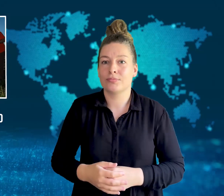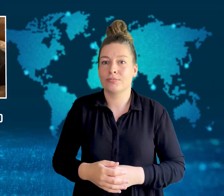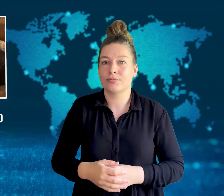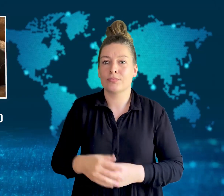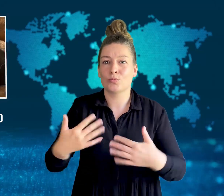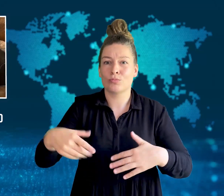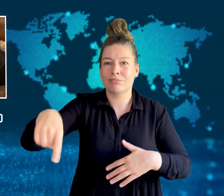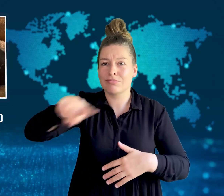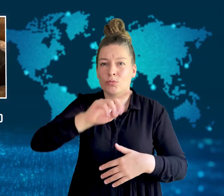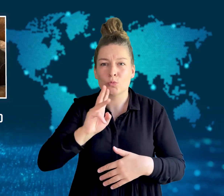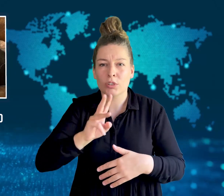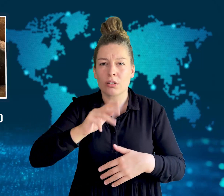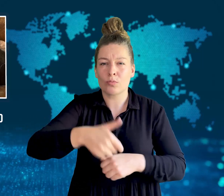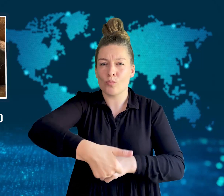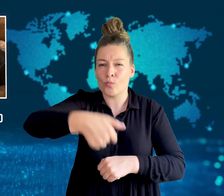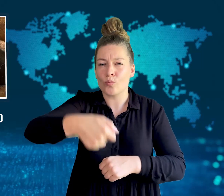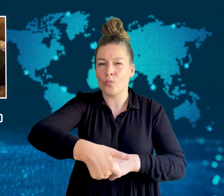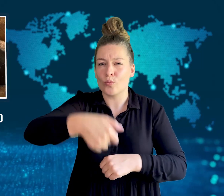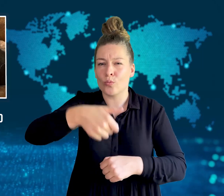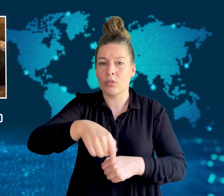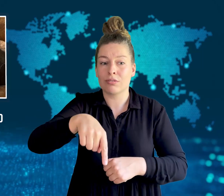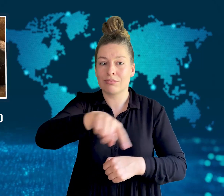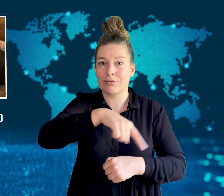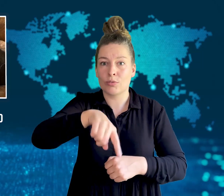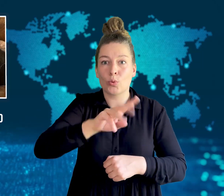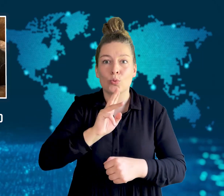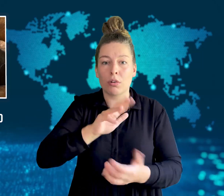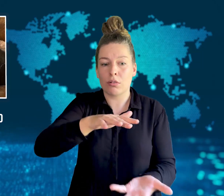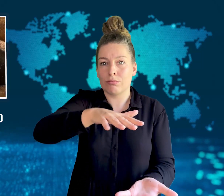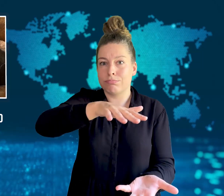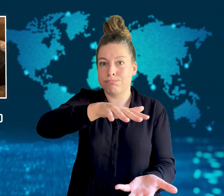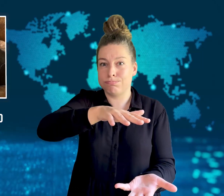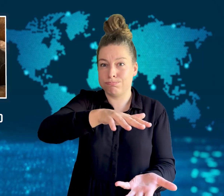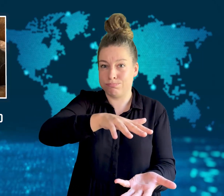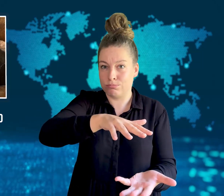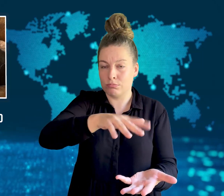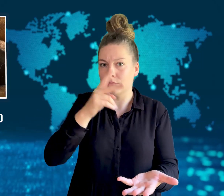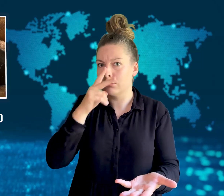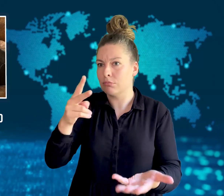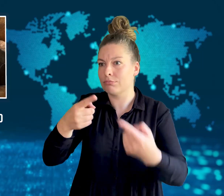and it helps with crop irrigation when rain is scarce.